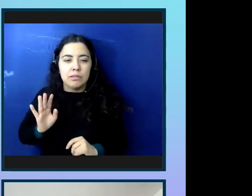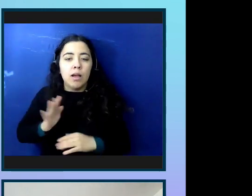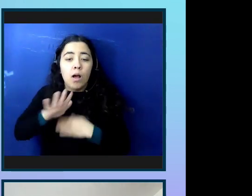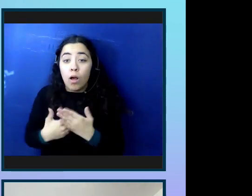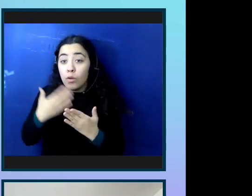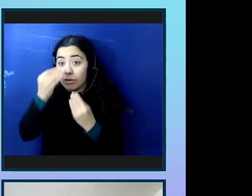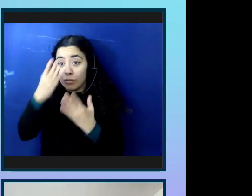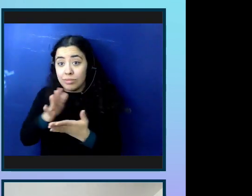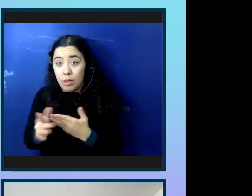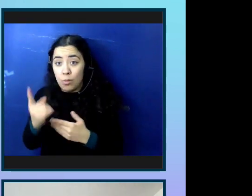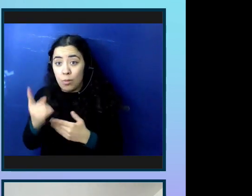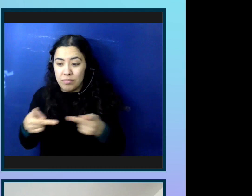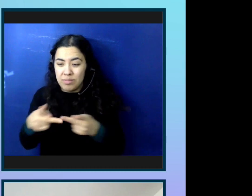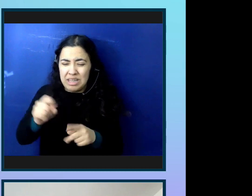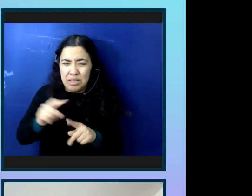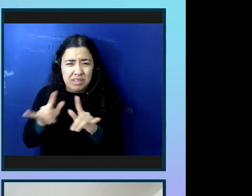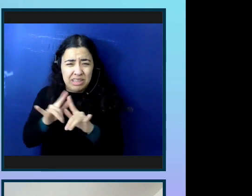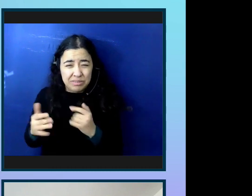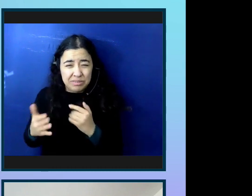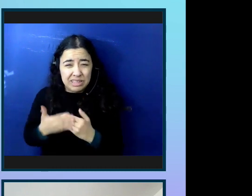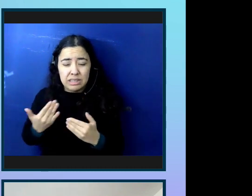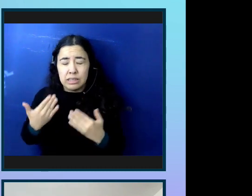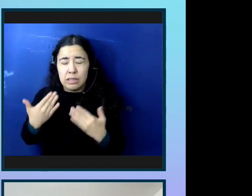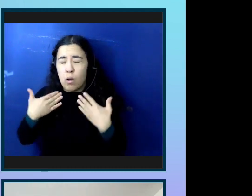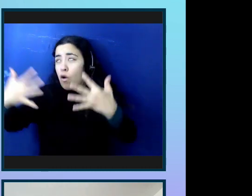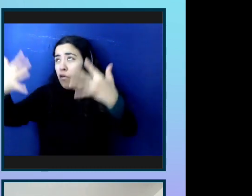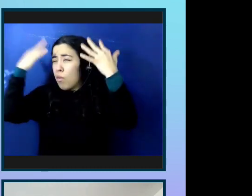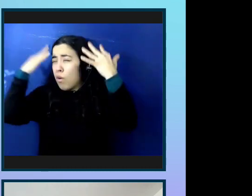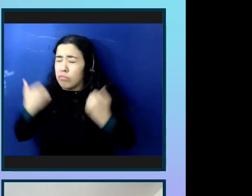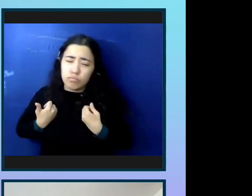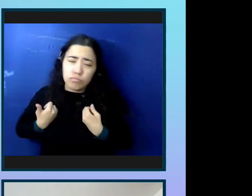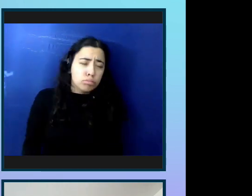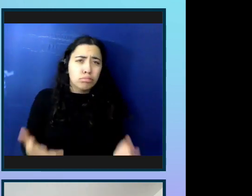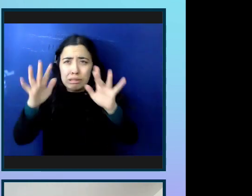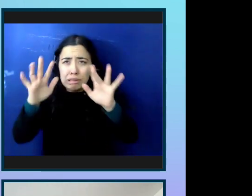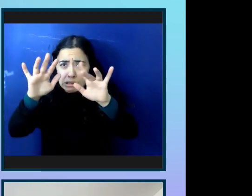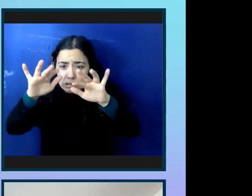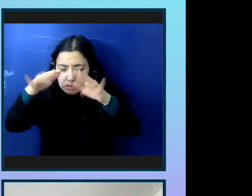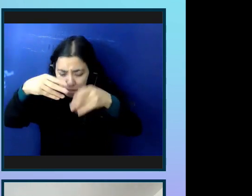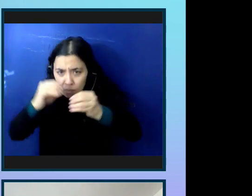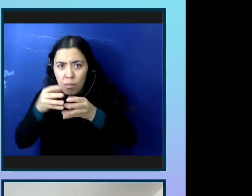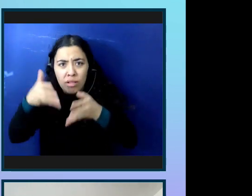but it can also get really easily overwhelming for users. A really great example that I see out in the wild